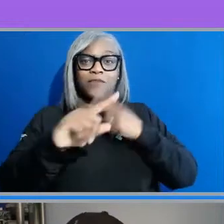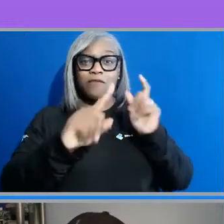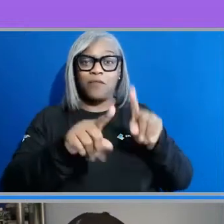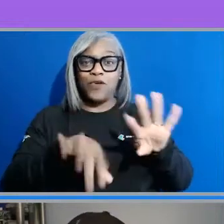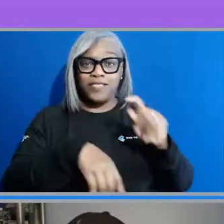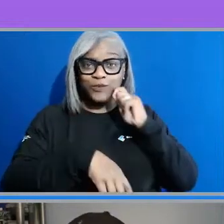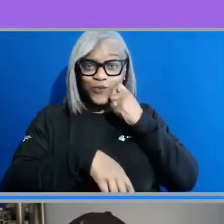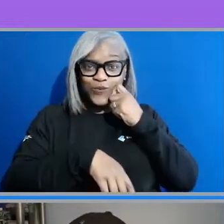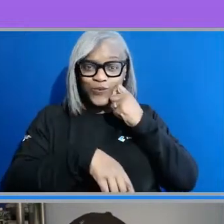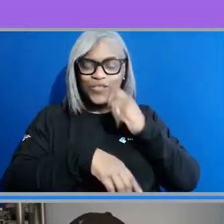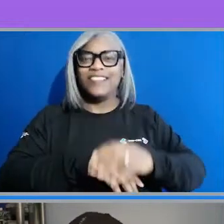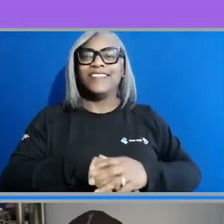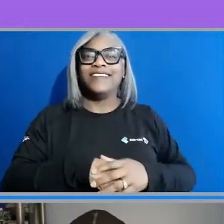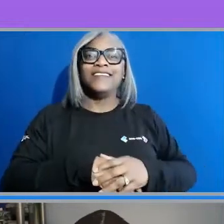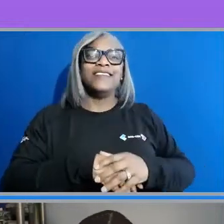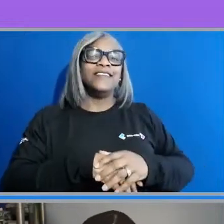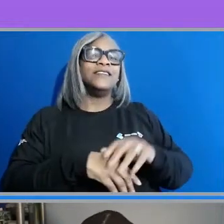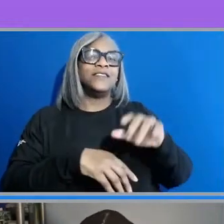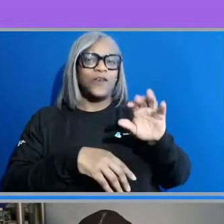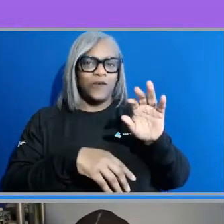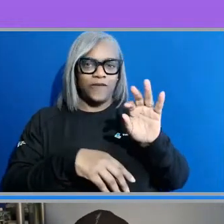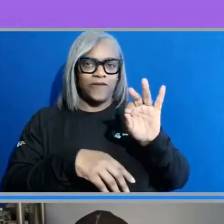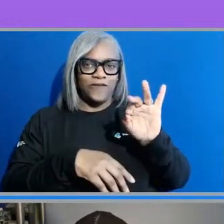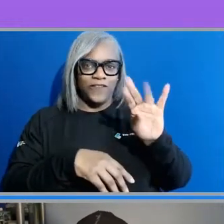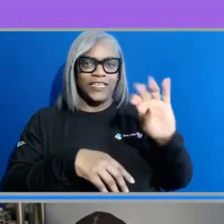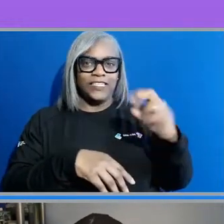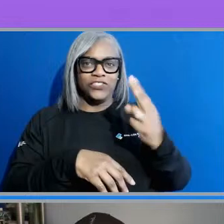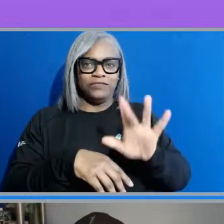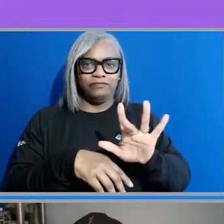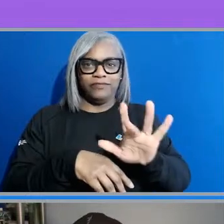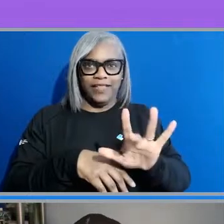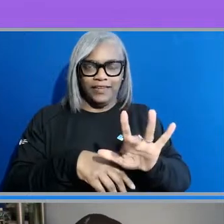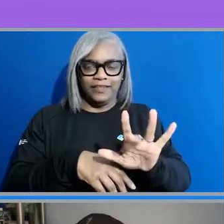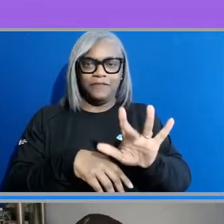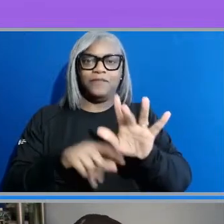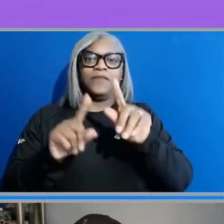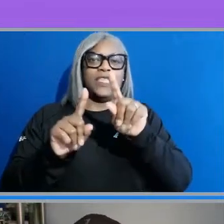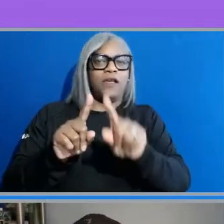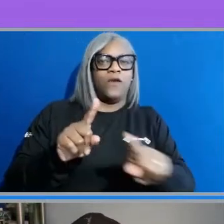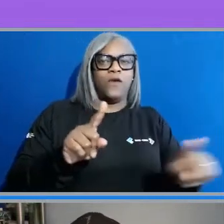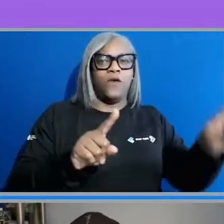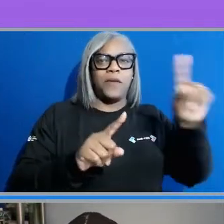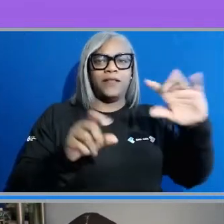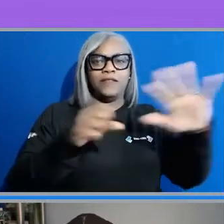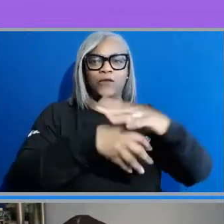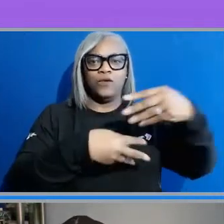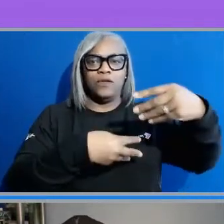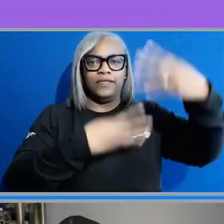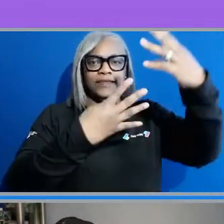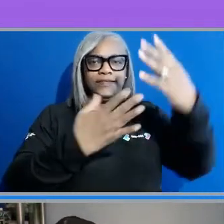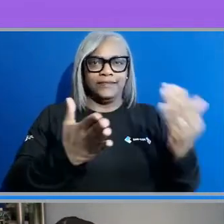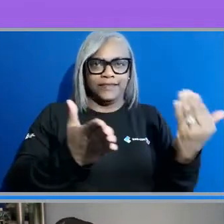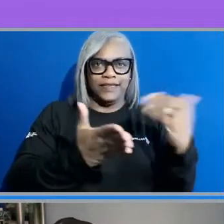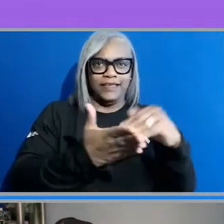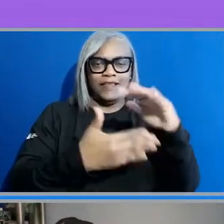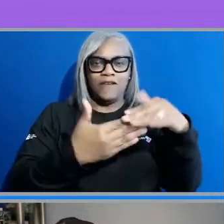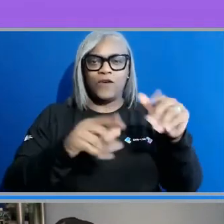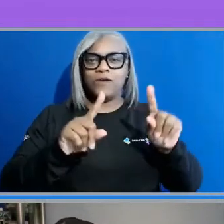cool. All right. So I'm going to hit finish. And it's going to take me back to the whole list